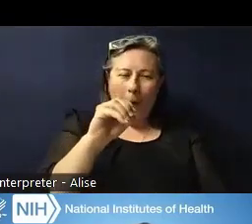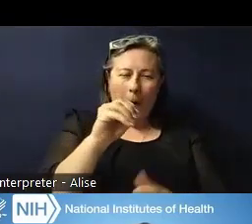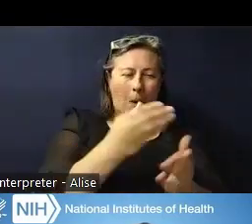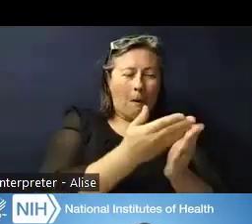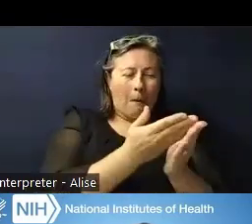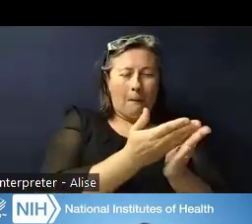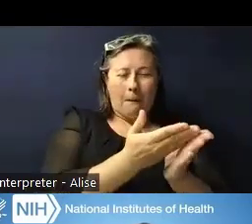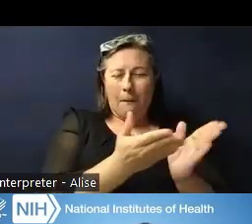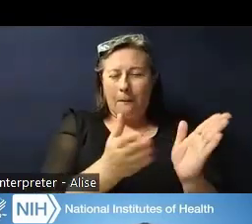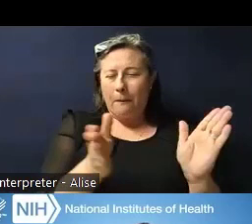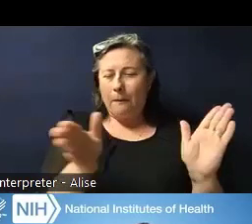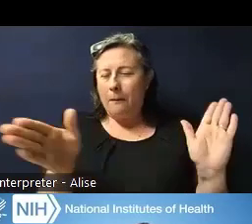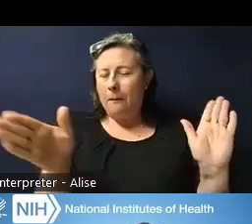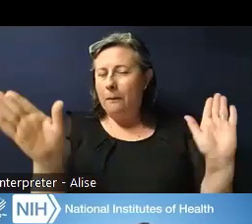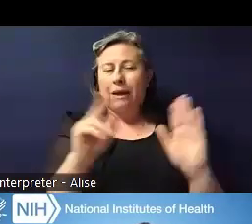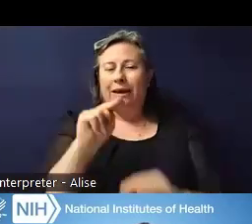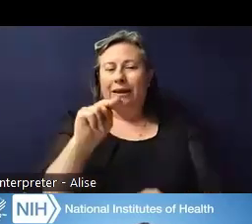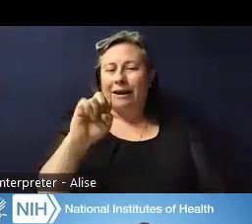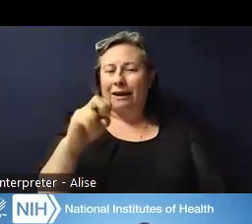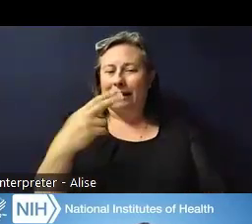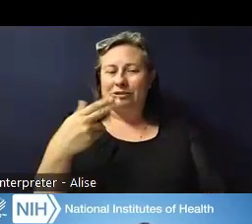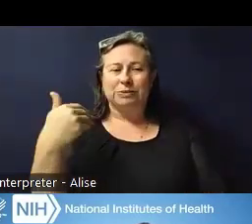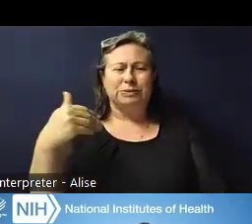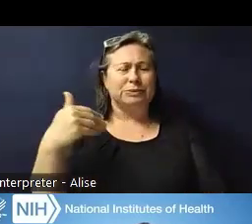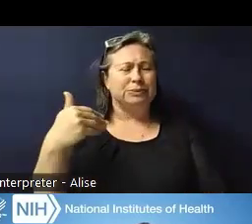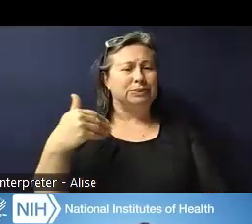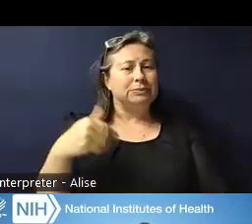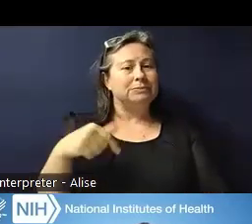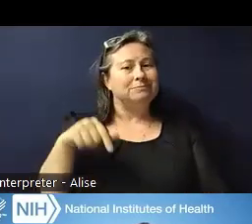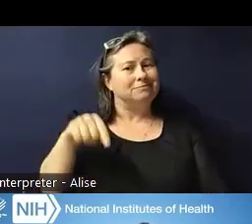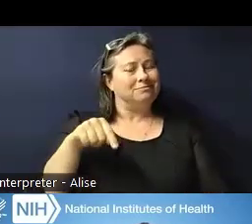as we are probably the national leaders